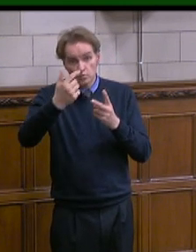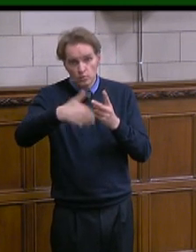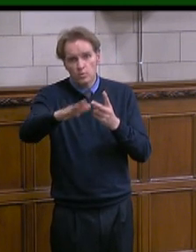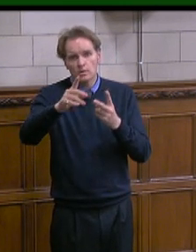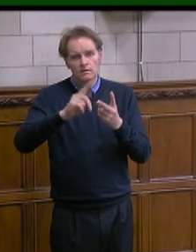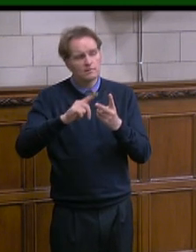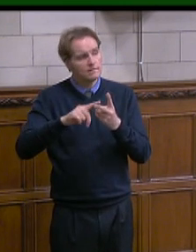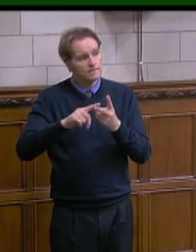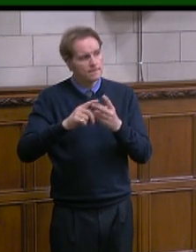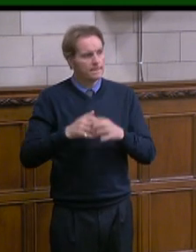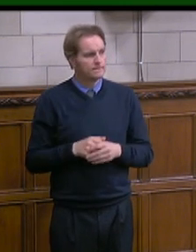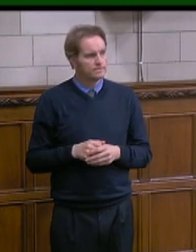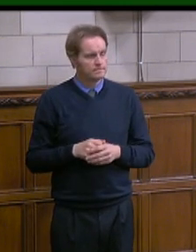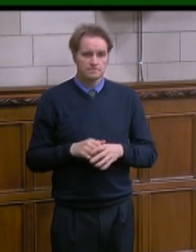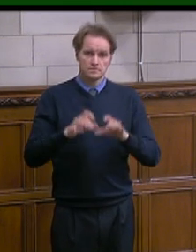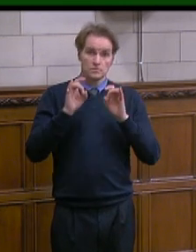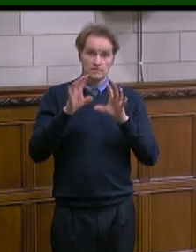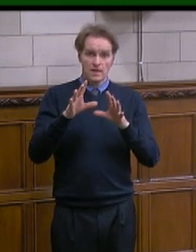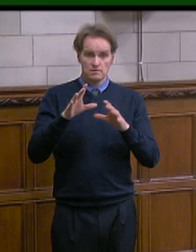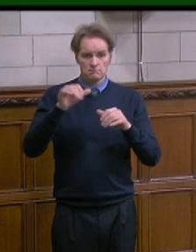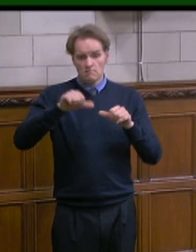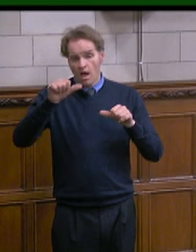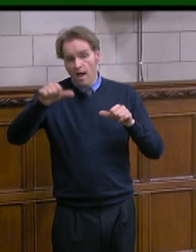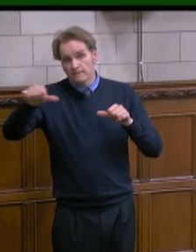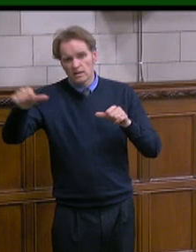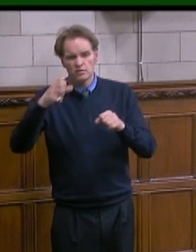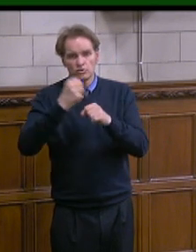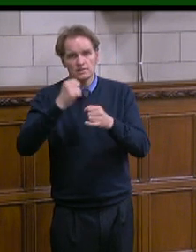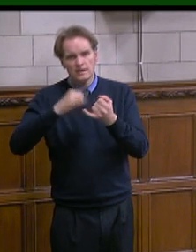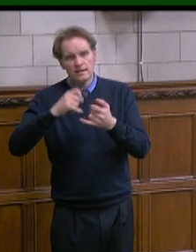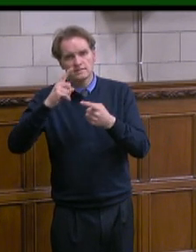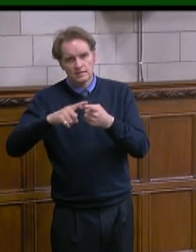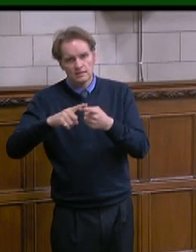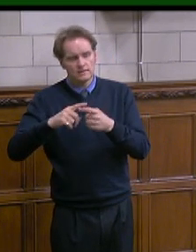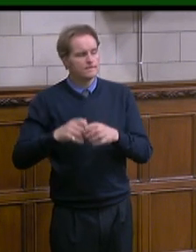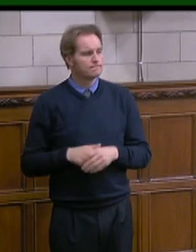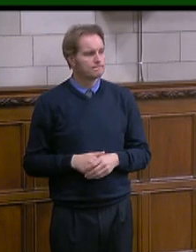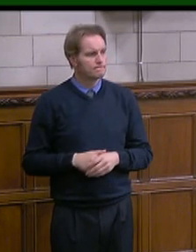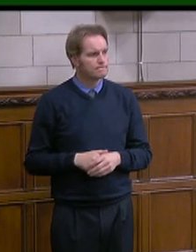Something else on which Ministers will be expected to make progress is enabling parents